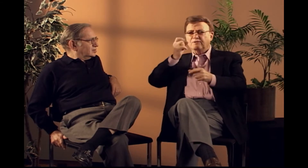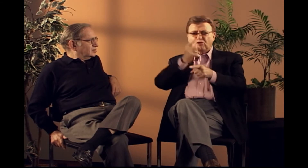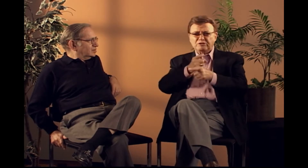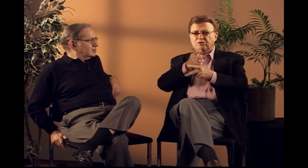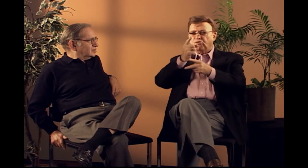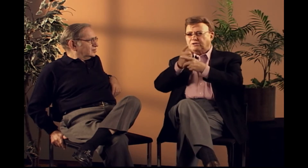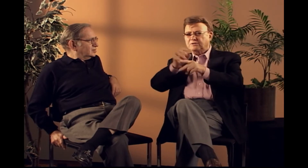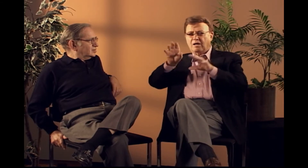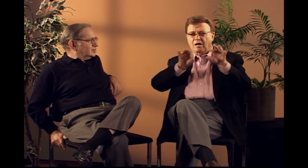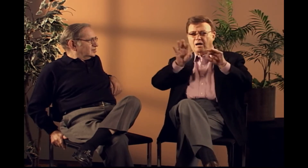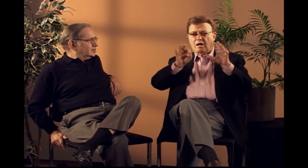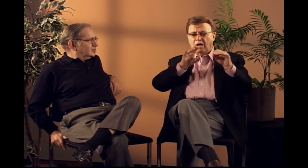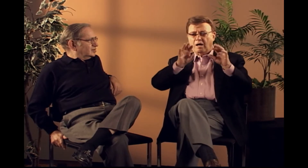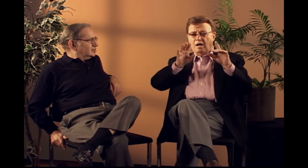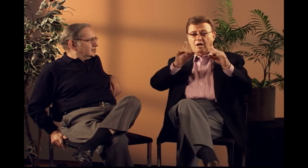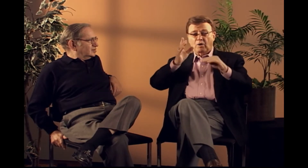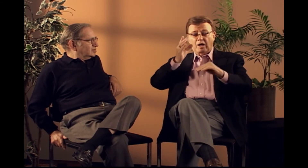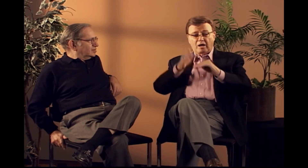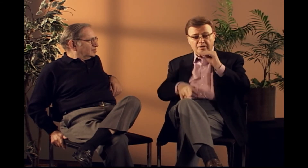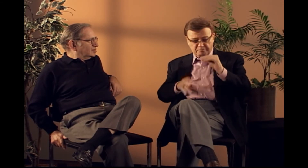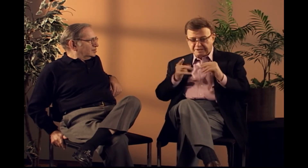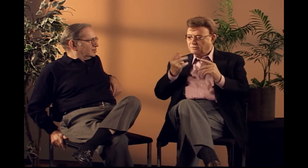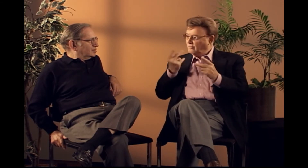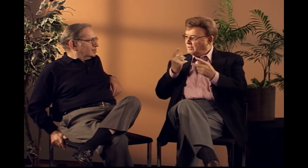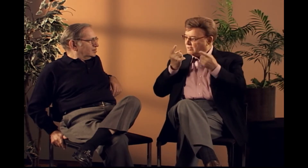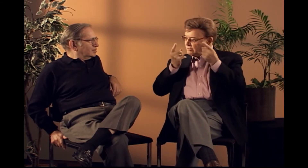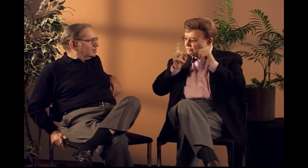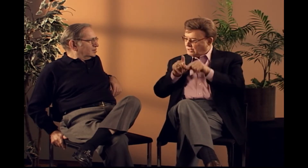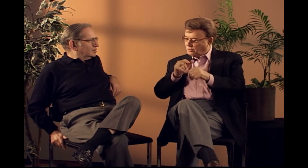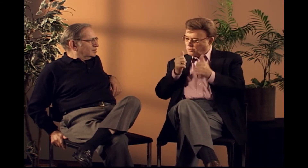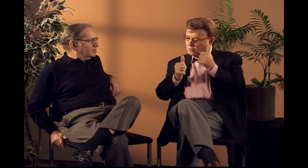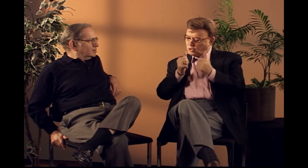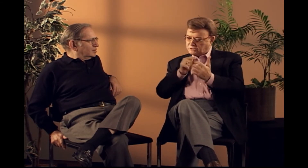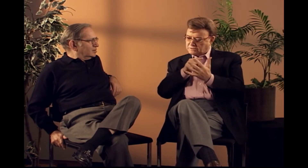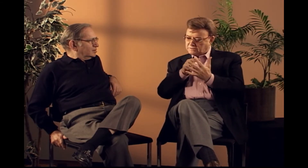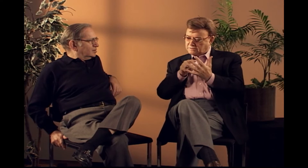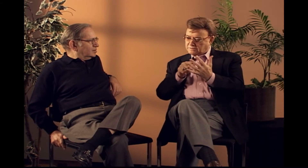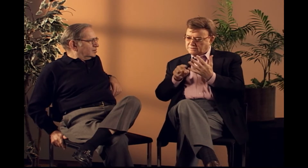That person was the treasurer. That person was our president. That person did this, that, and all of that, and we finally came